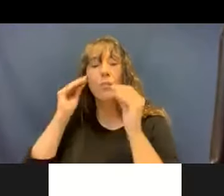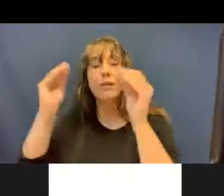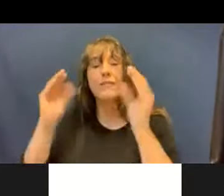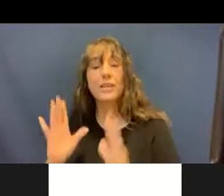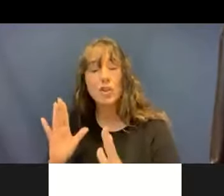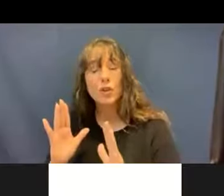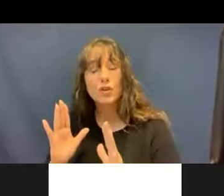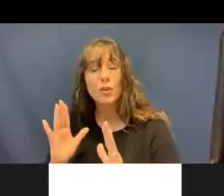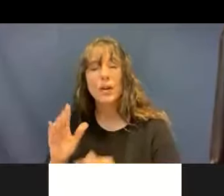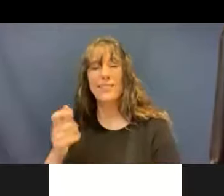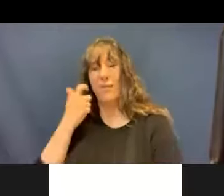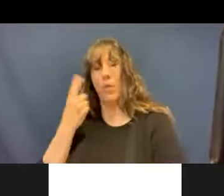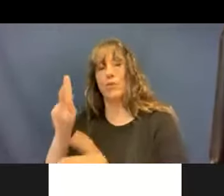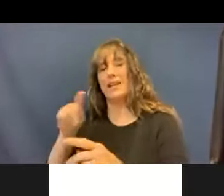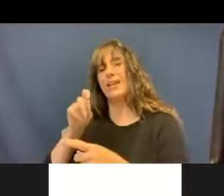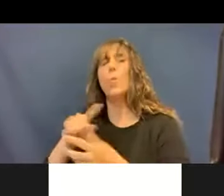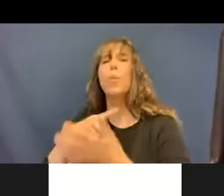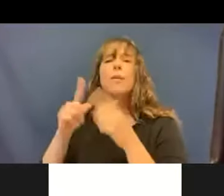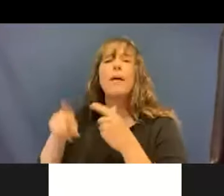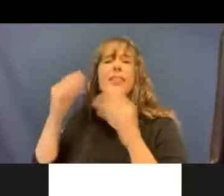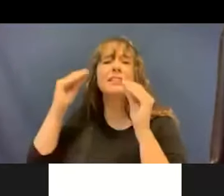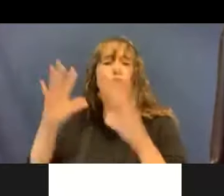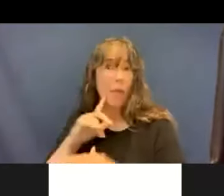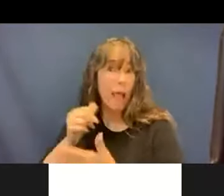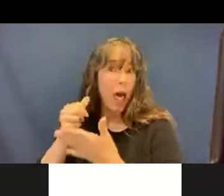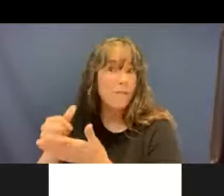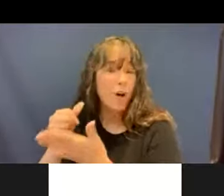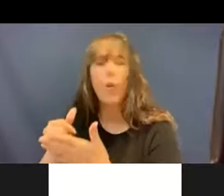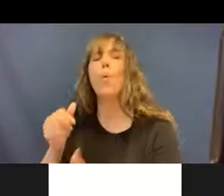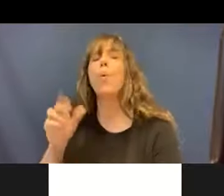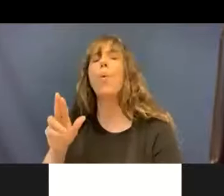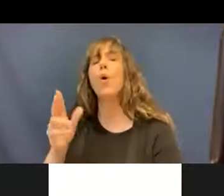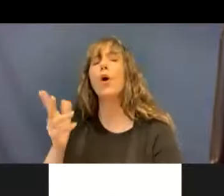asked, you know, what about the teachers? Are they helpful or more of "on your own type